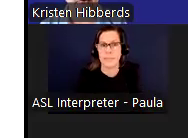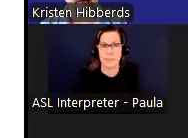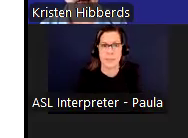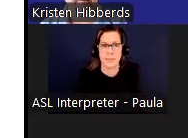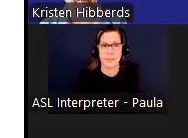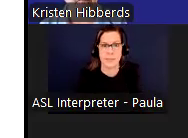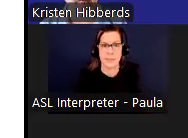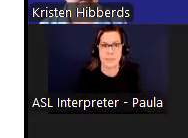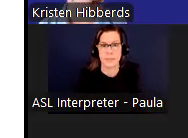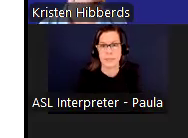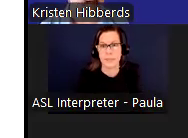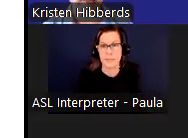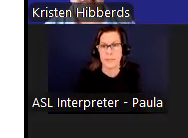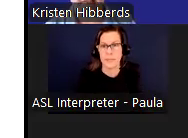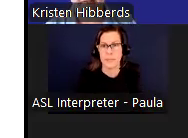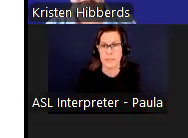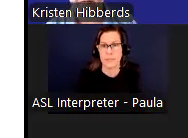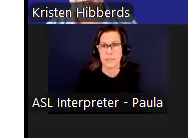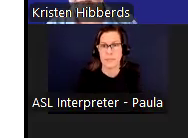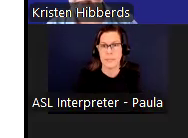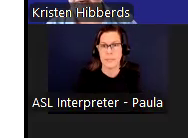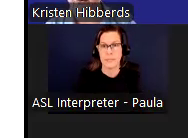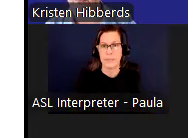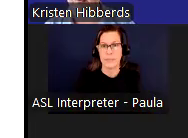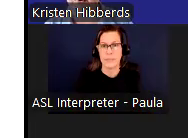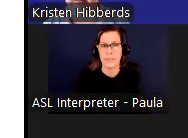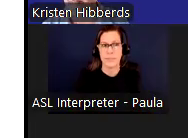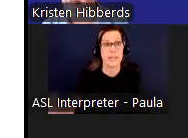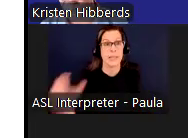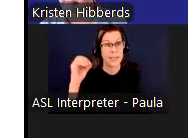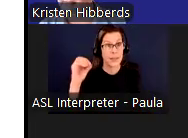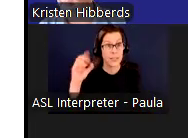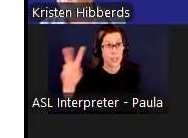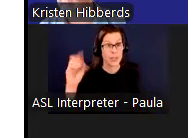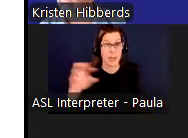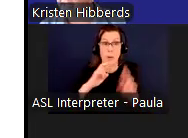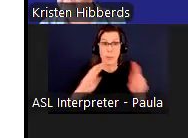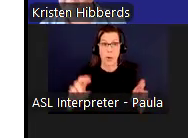OK, this is section 0020 reporting of abuse and self neglect.